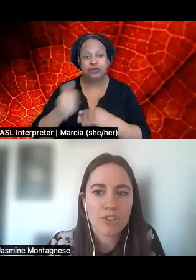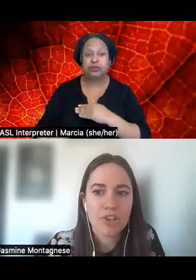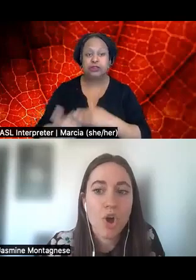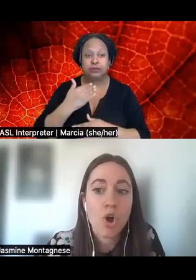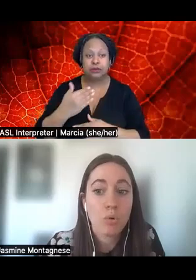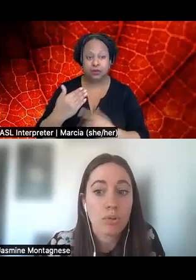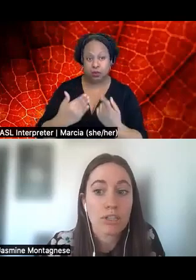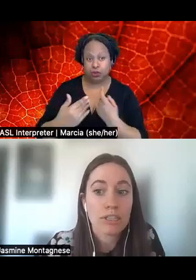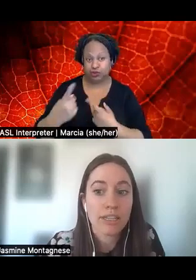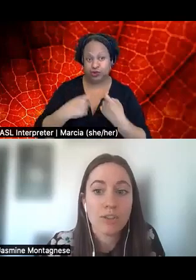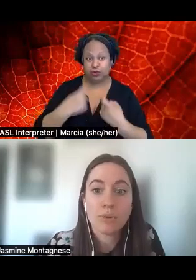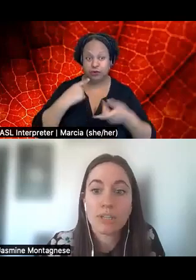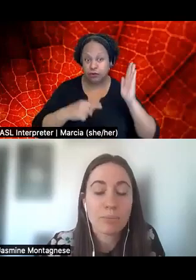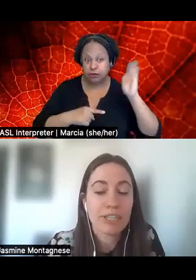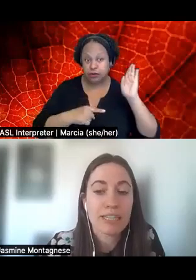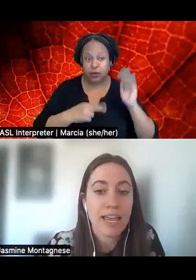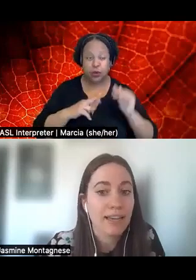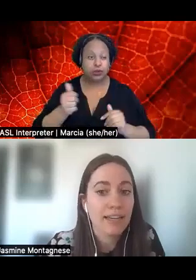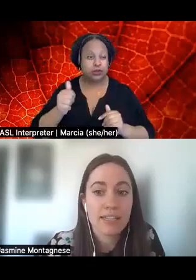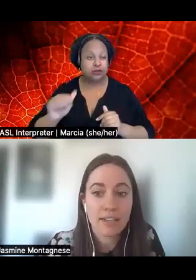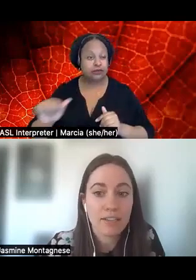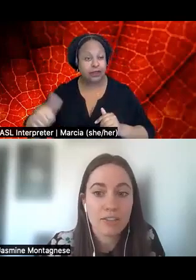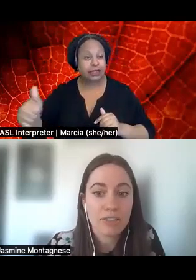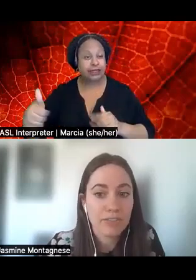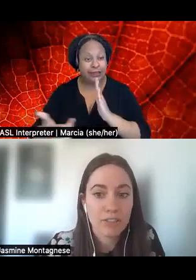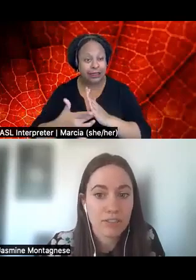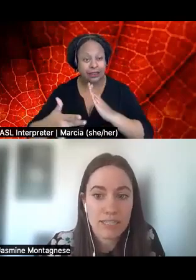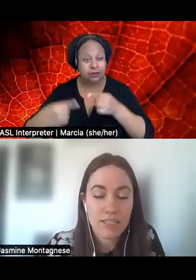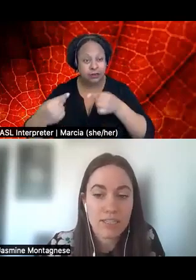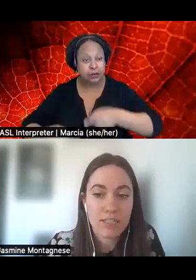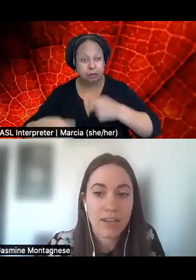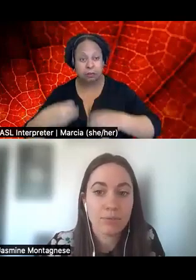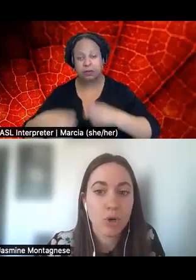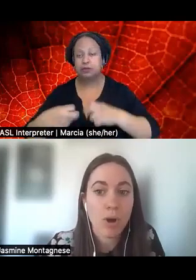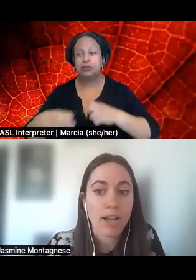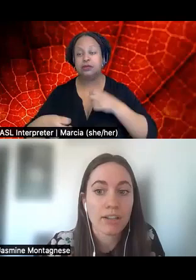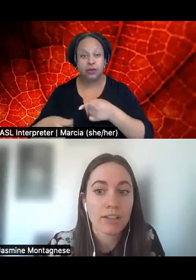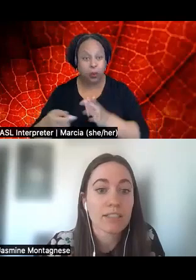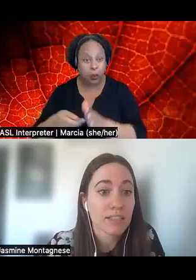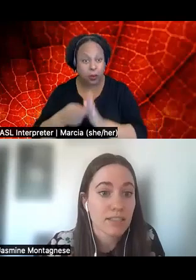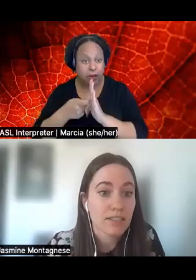or if you experience any technical difficulties and require assistance.